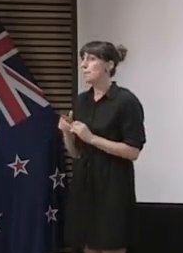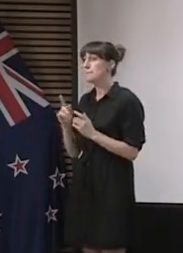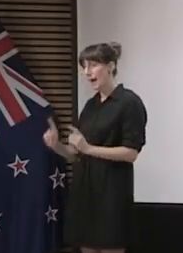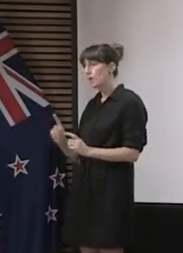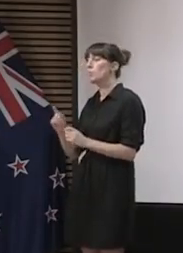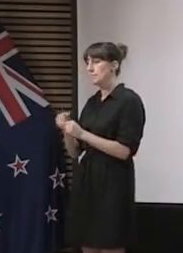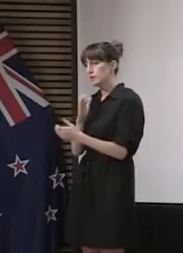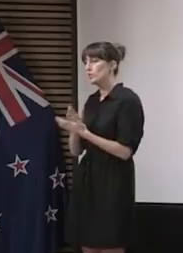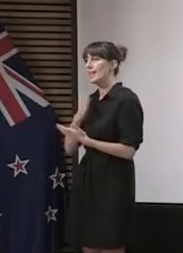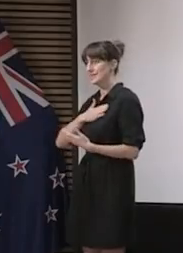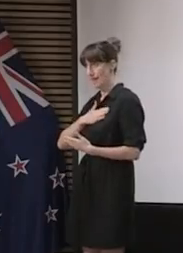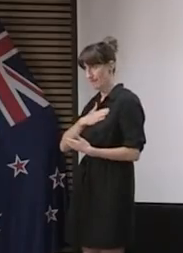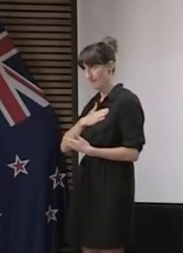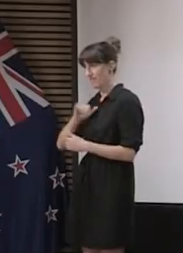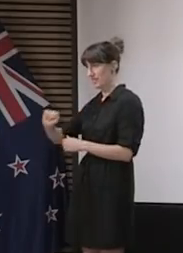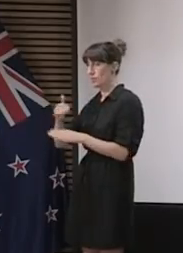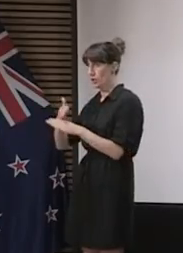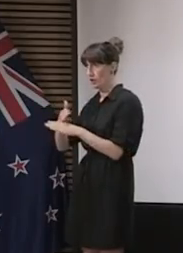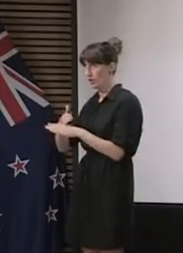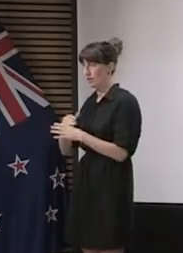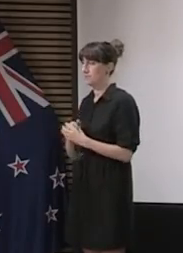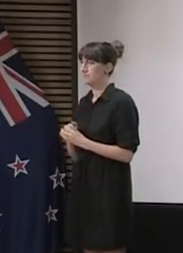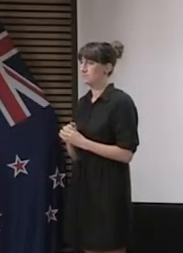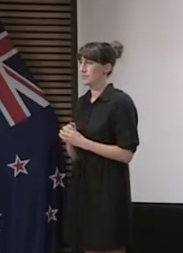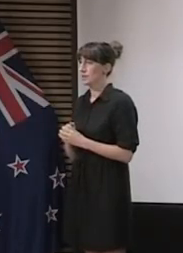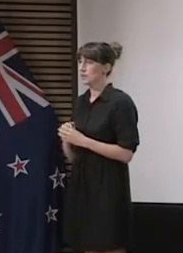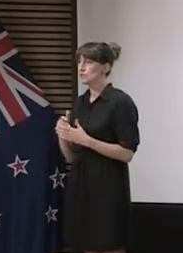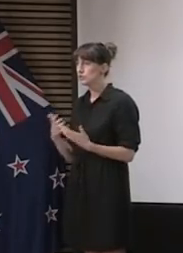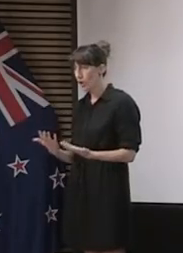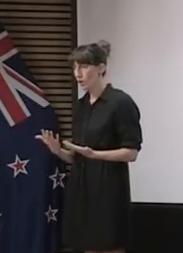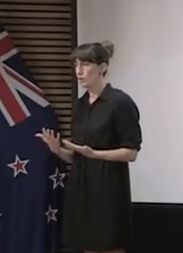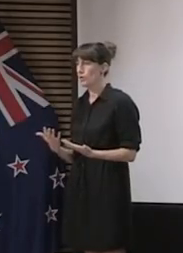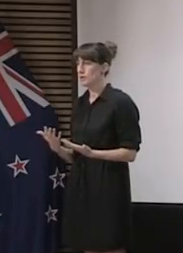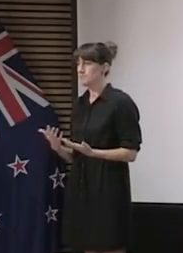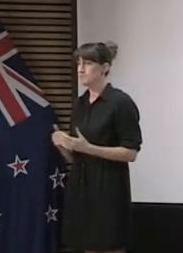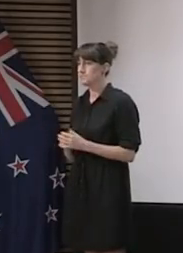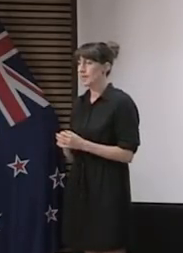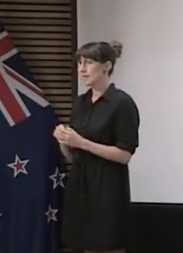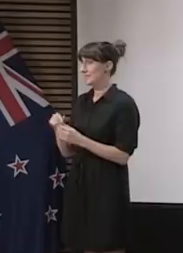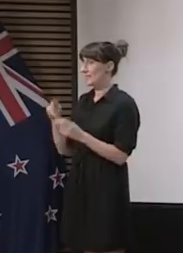What I want to doas we get to a position ofcontinuing to see smaller andsmaller numbers coming in,